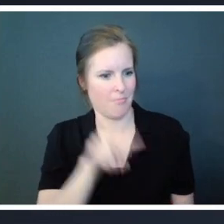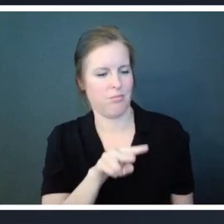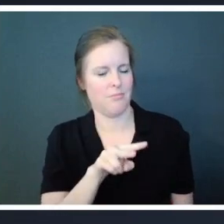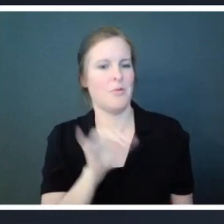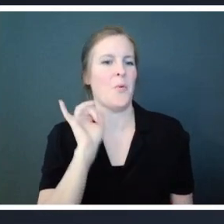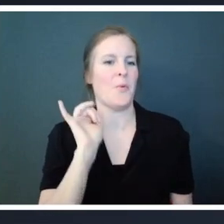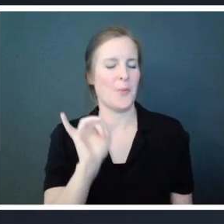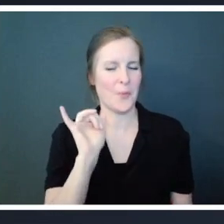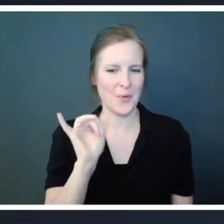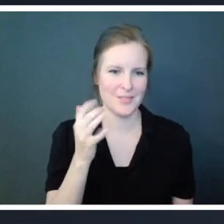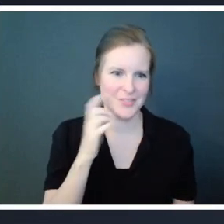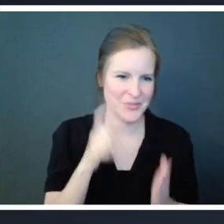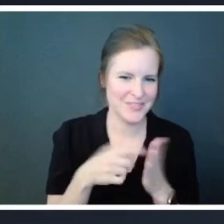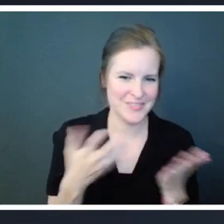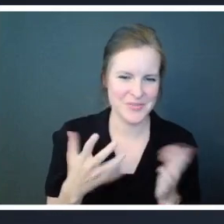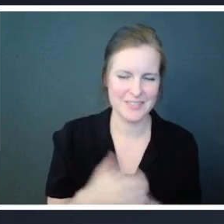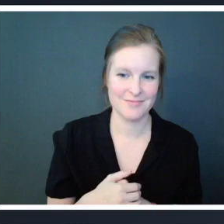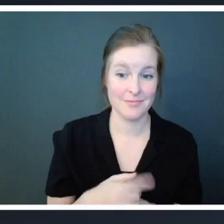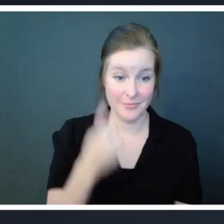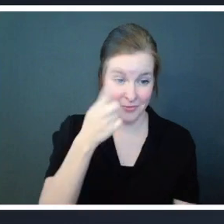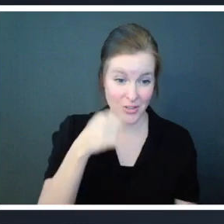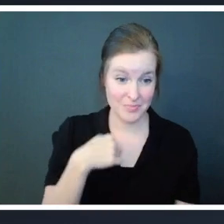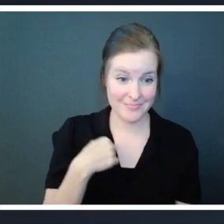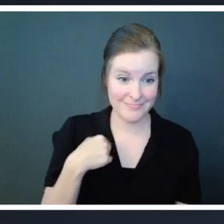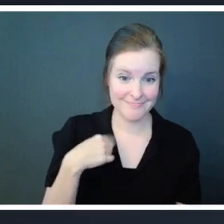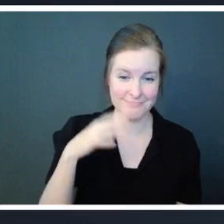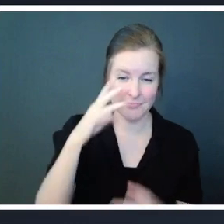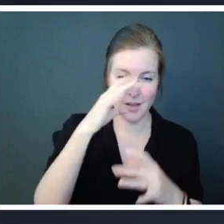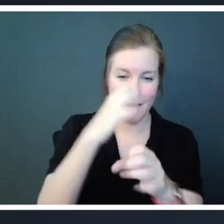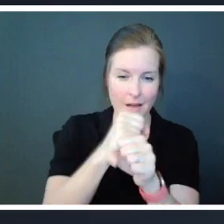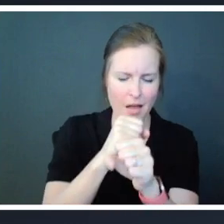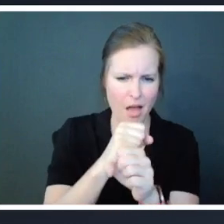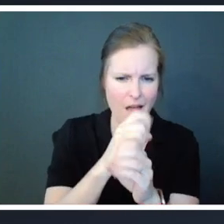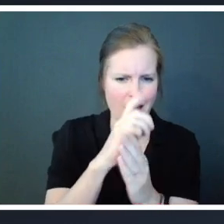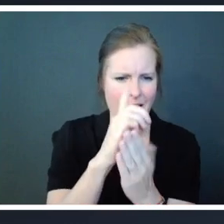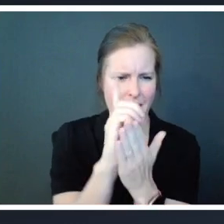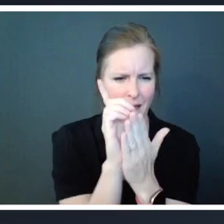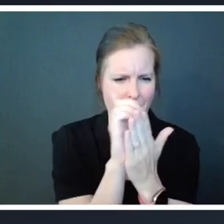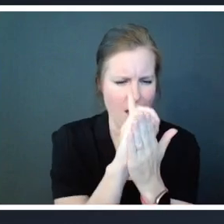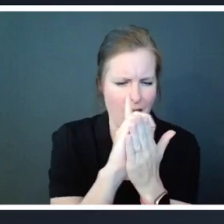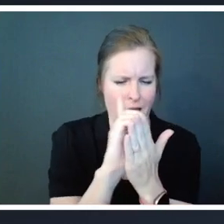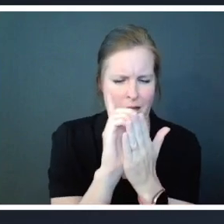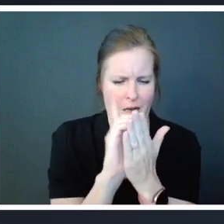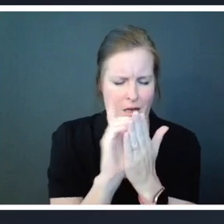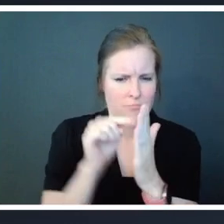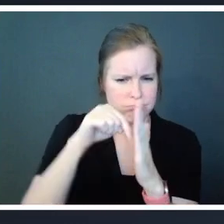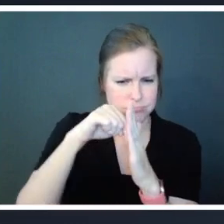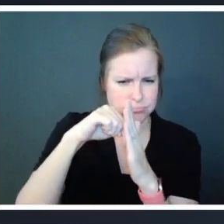I'm always drawn to the incredible detail that's included in the subjects. Especially because the